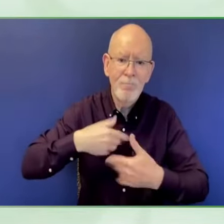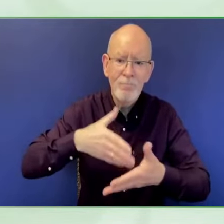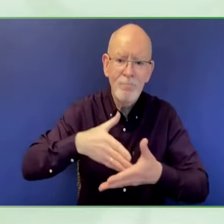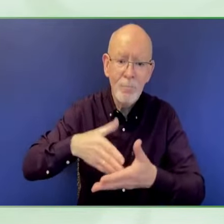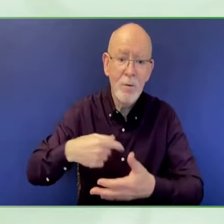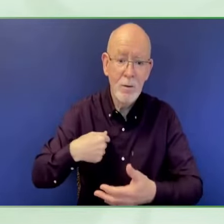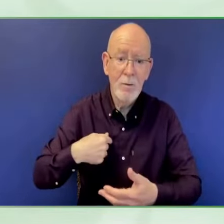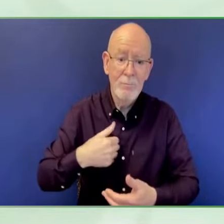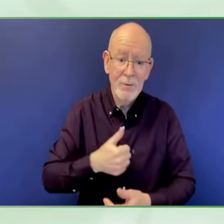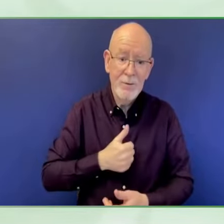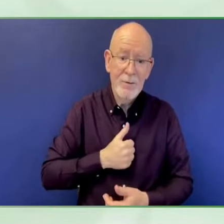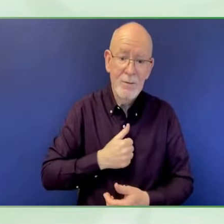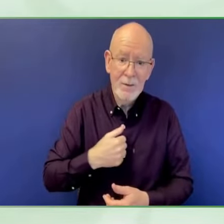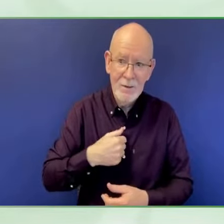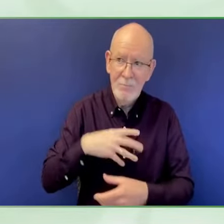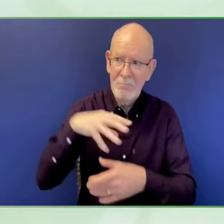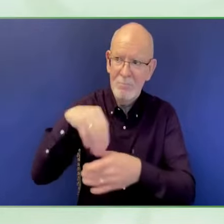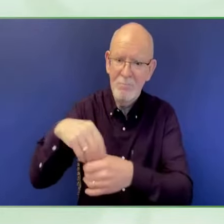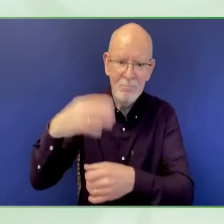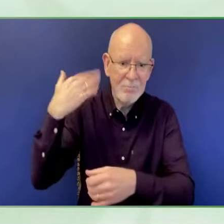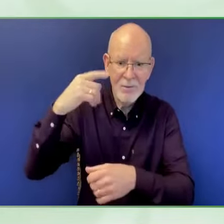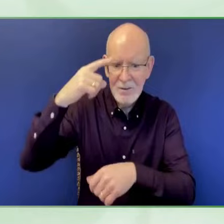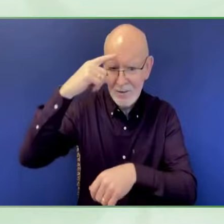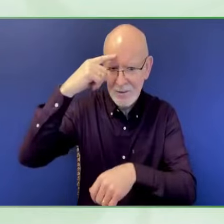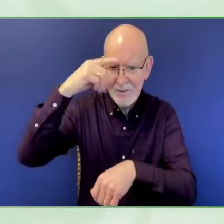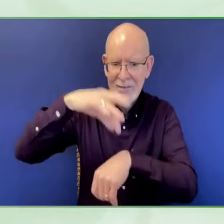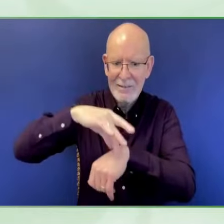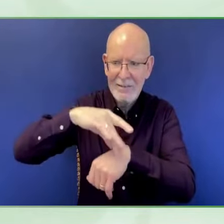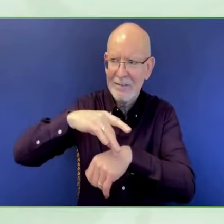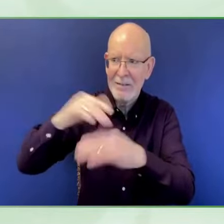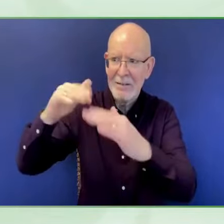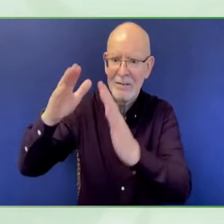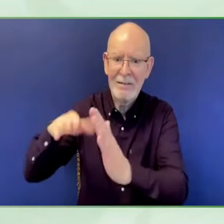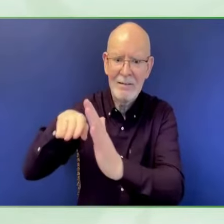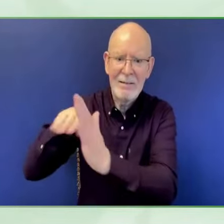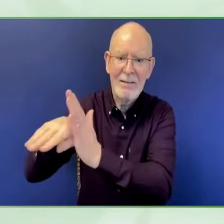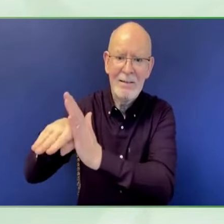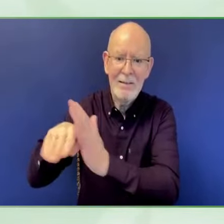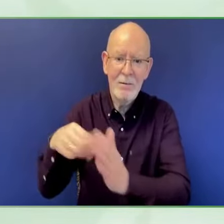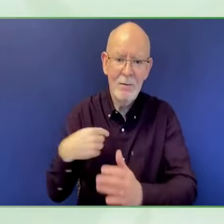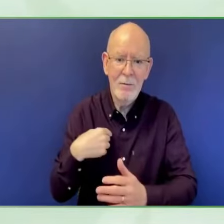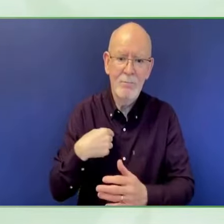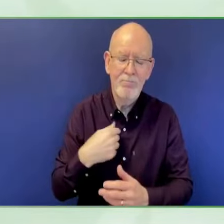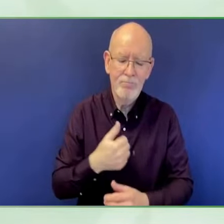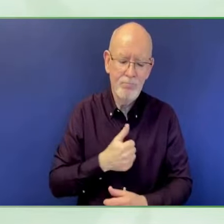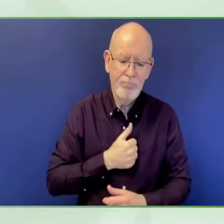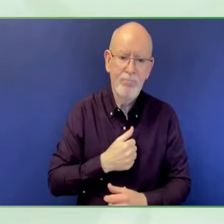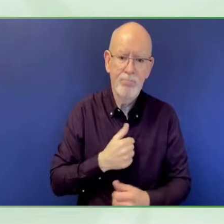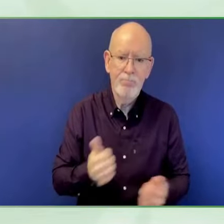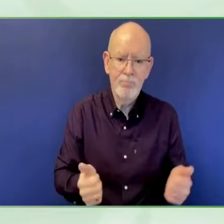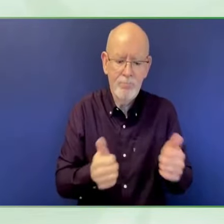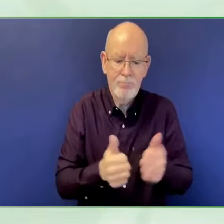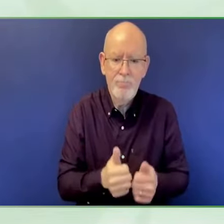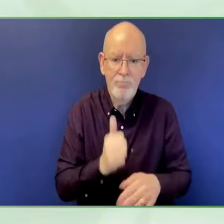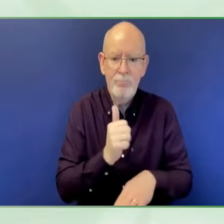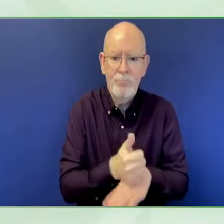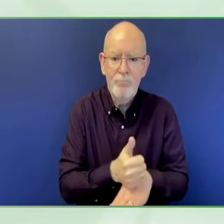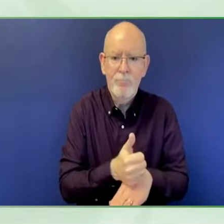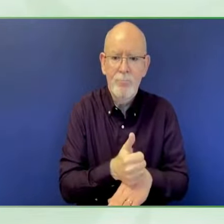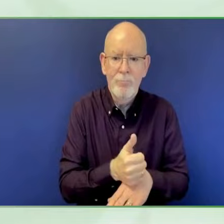advocacy initiative. It's a peer led organisation of persons with psychosocial disabilities.